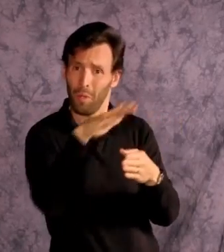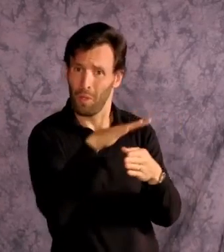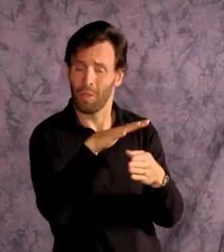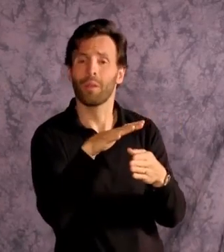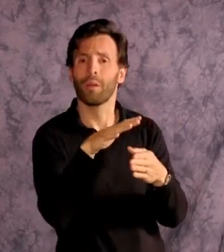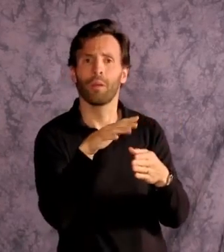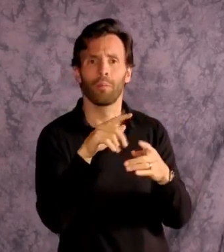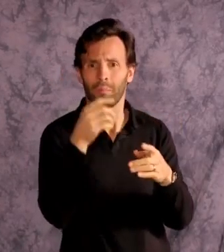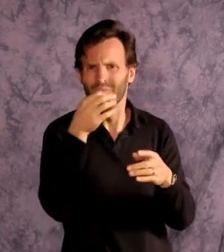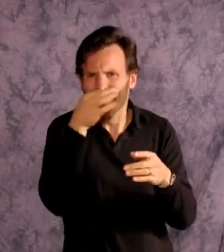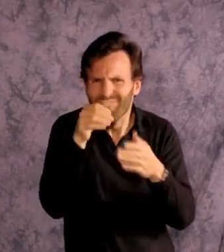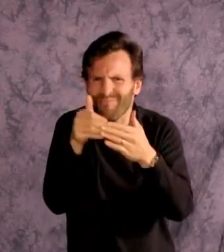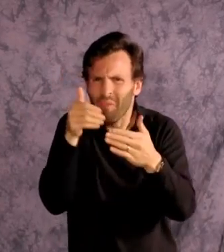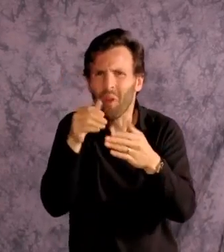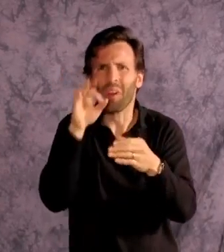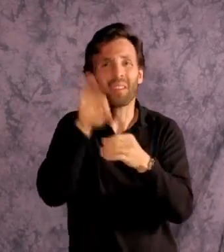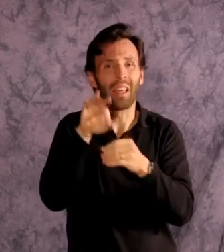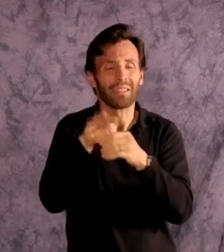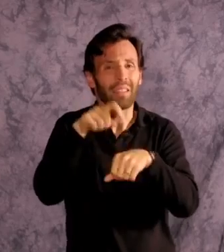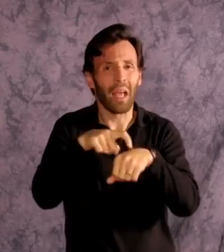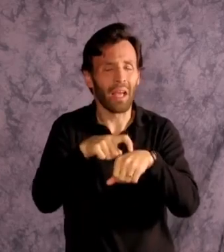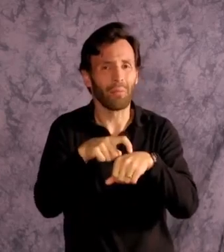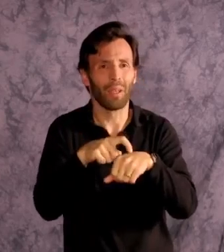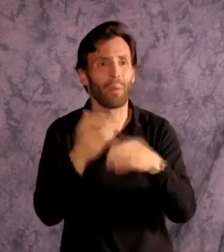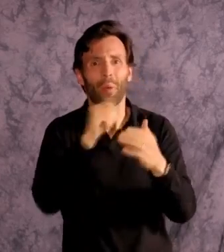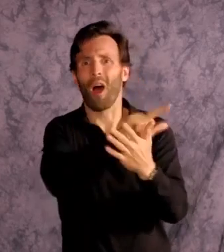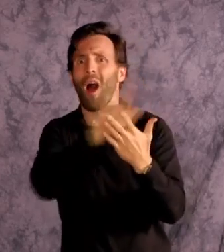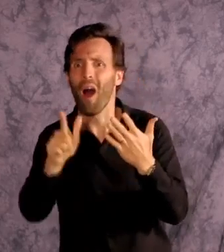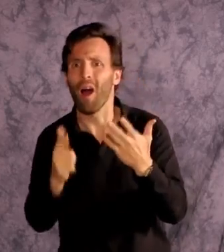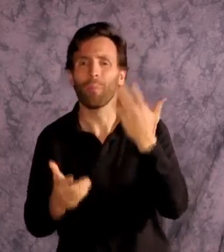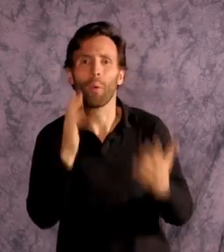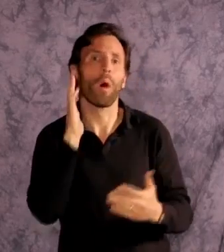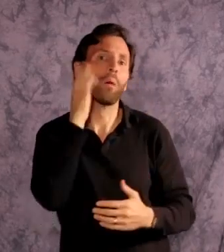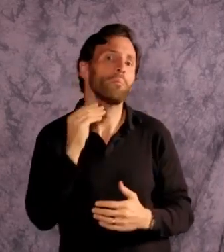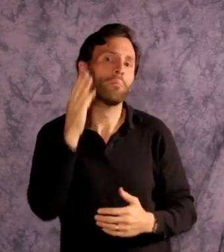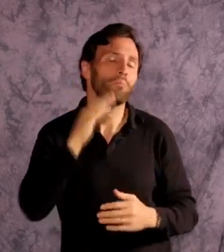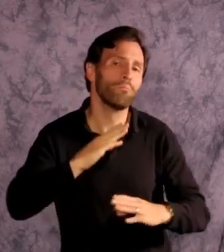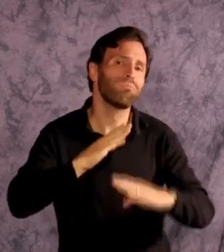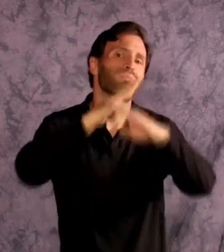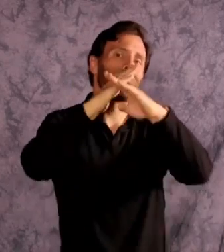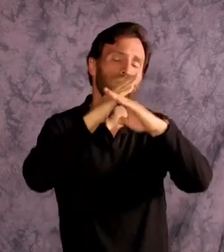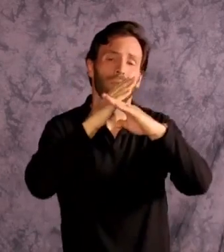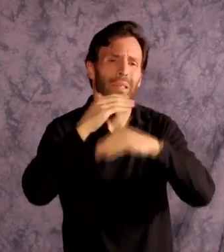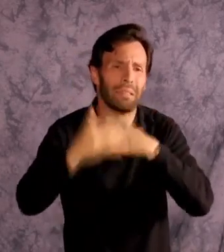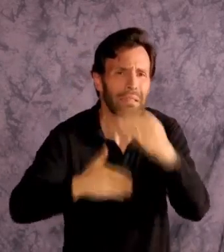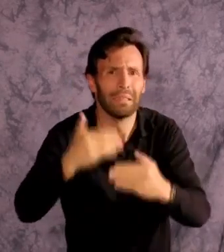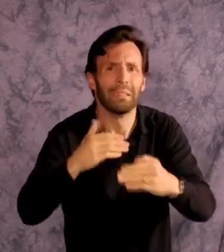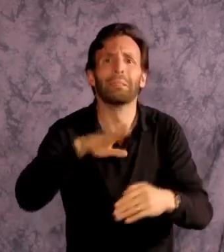the military service member deployed overseas, and even the person who moves to a new neighborhood